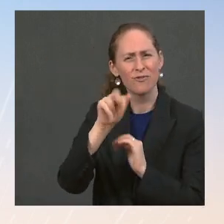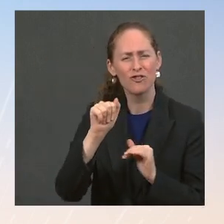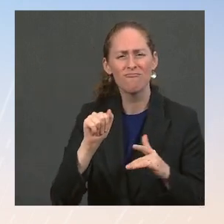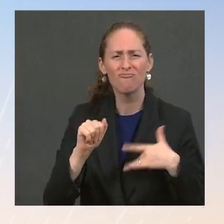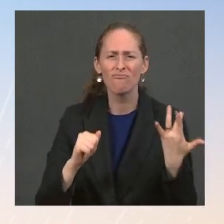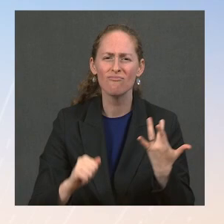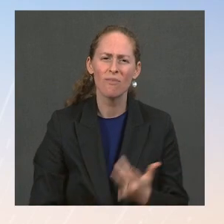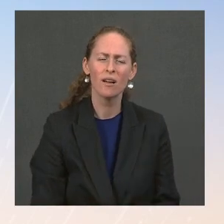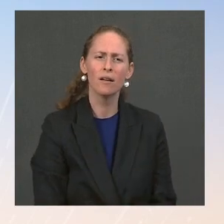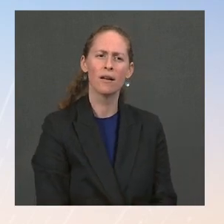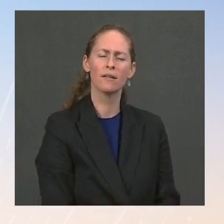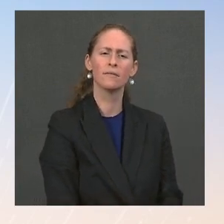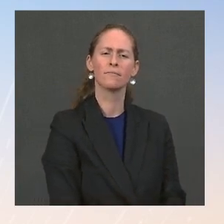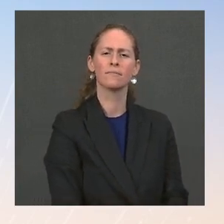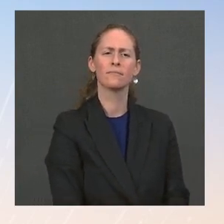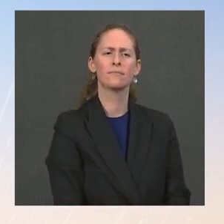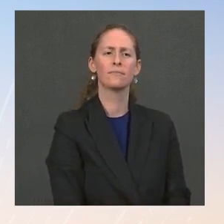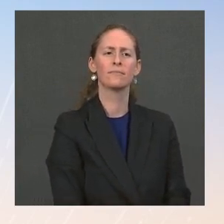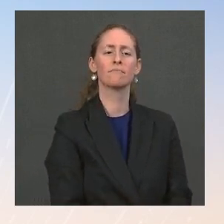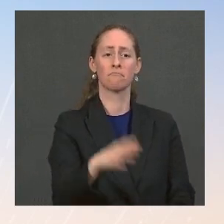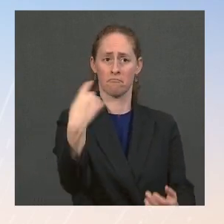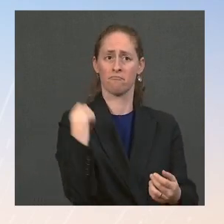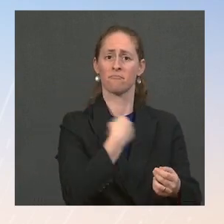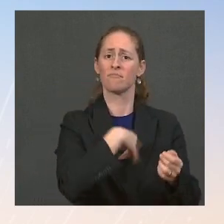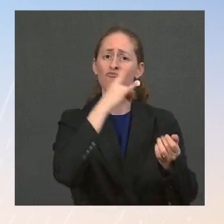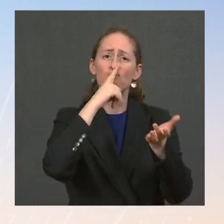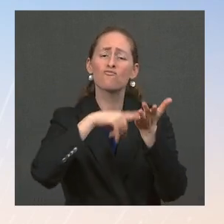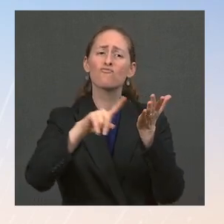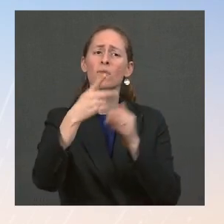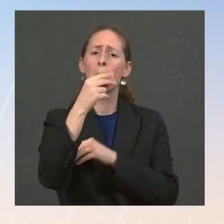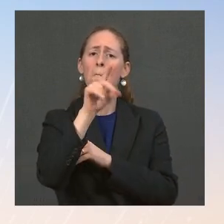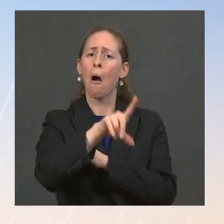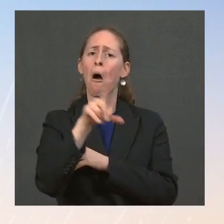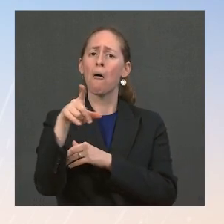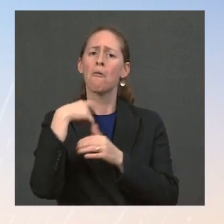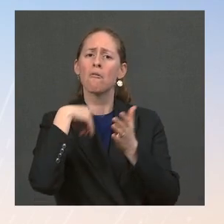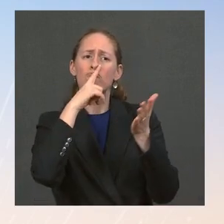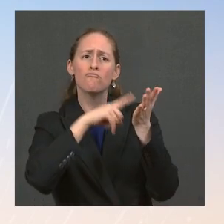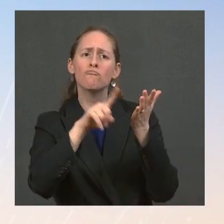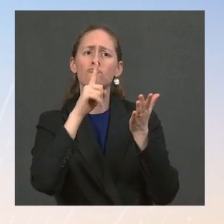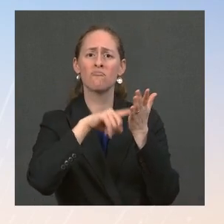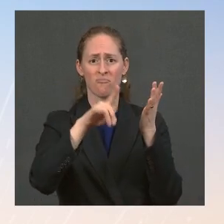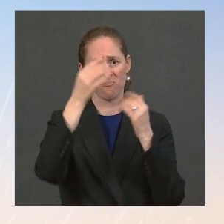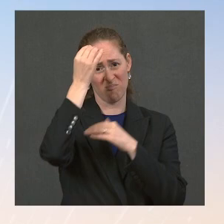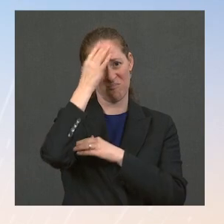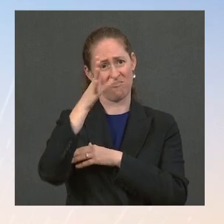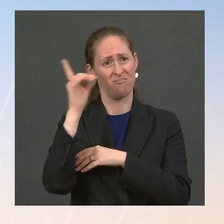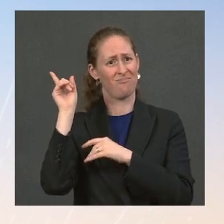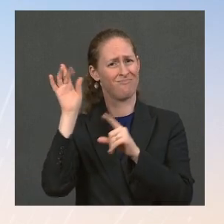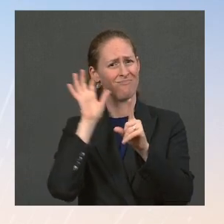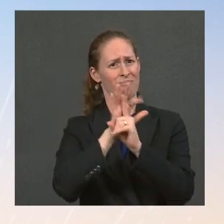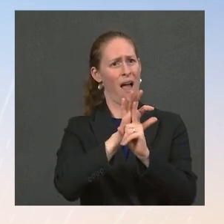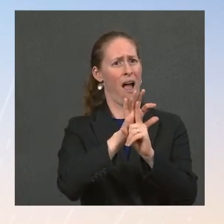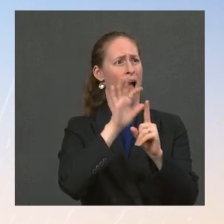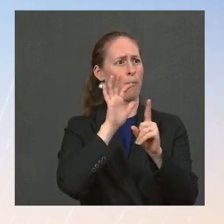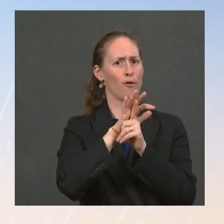the President is the most popular figure in Virginia of anyone currently running for President or any former recent President.